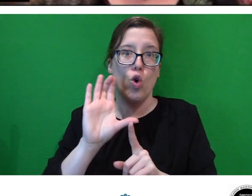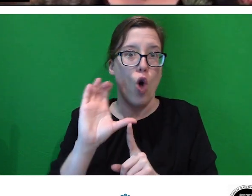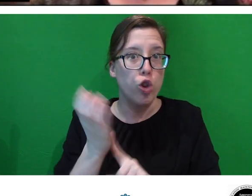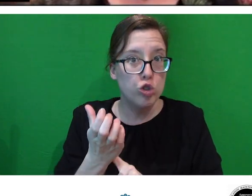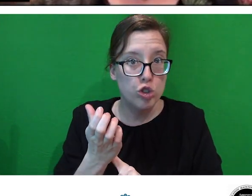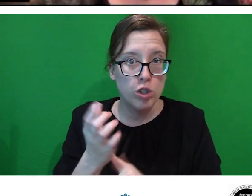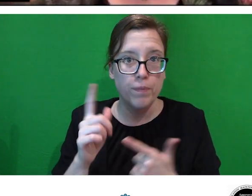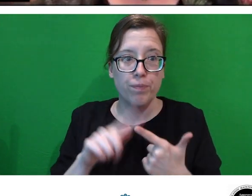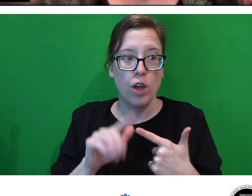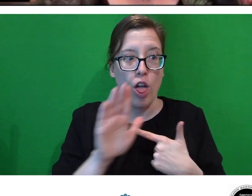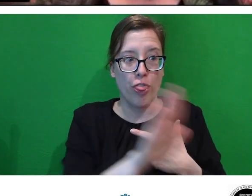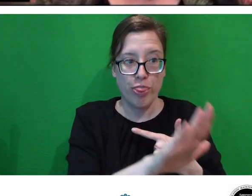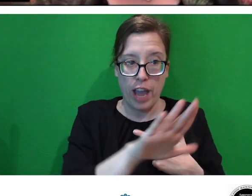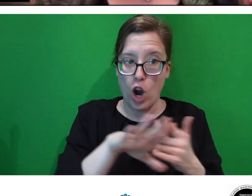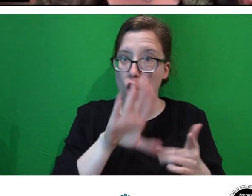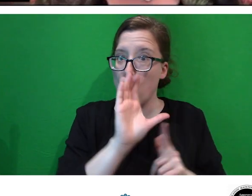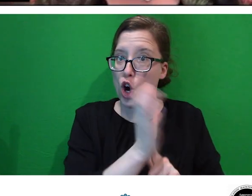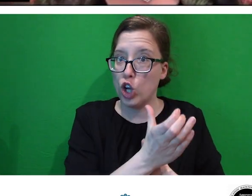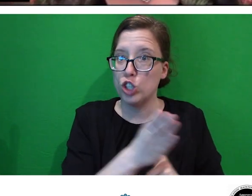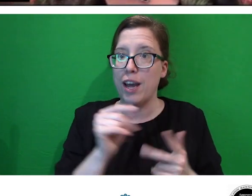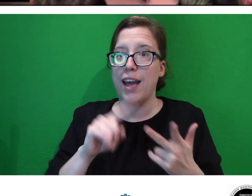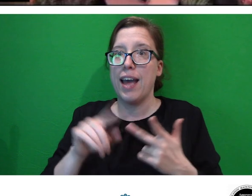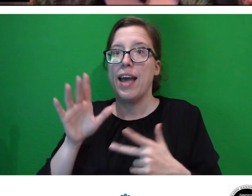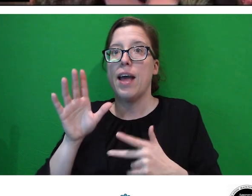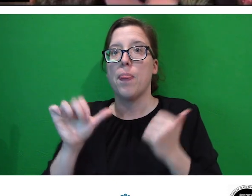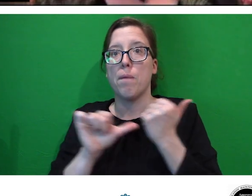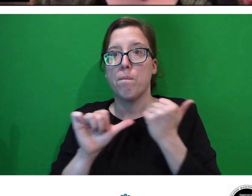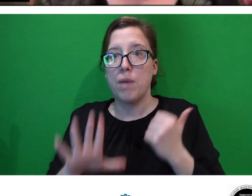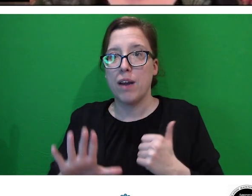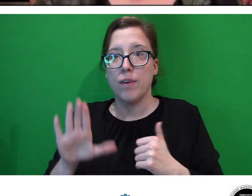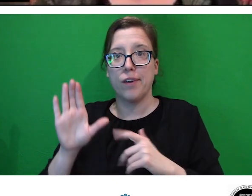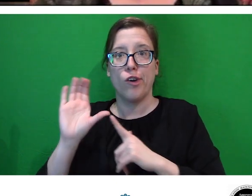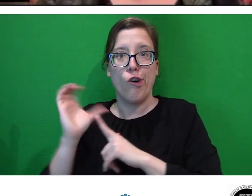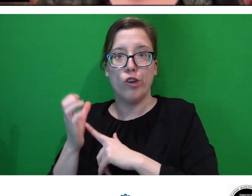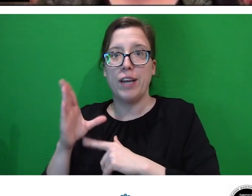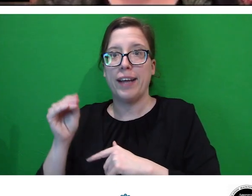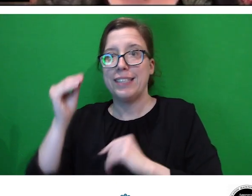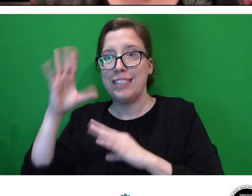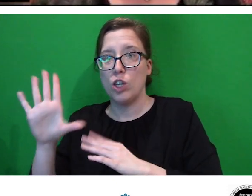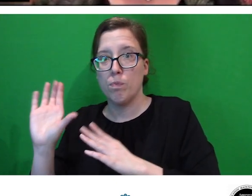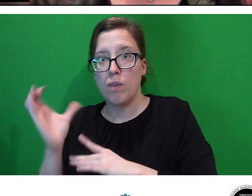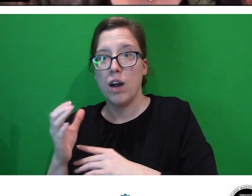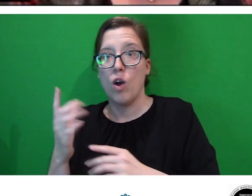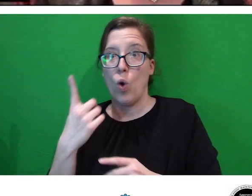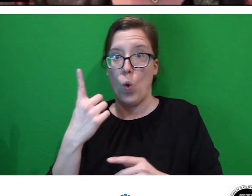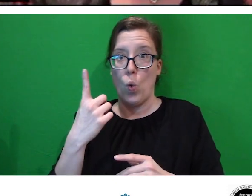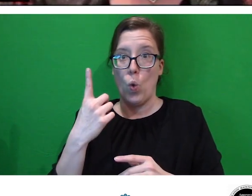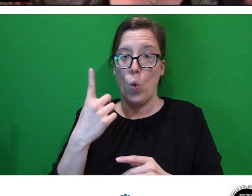impacted very much by cultural norms. And we have to be sensitive to culture,